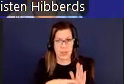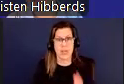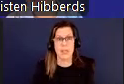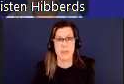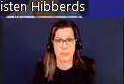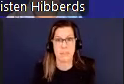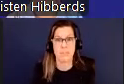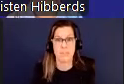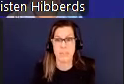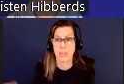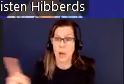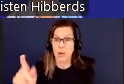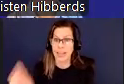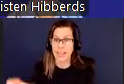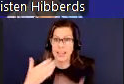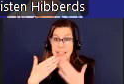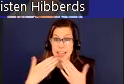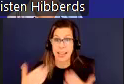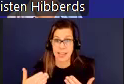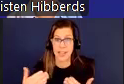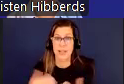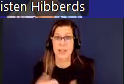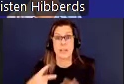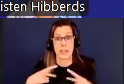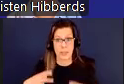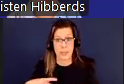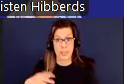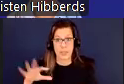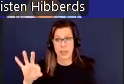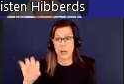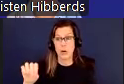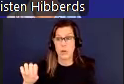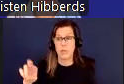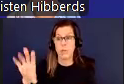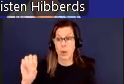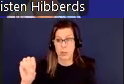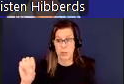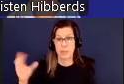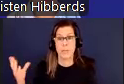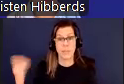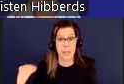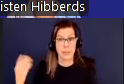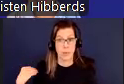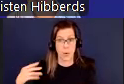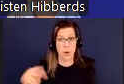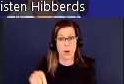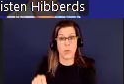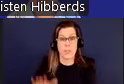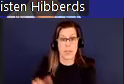OK, Yeah, thank you. So physical force actually was in the prior language.